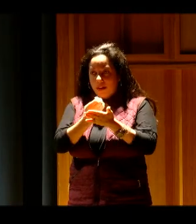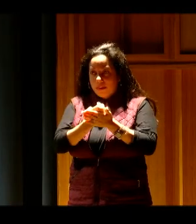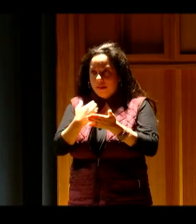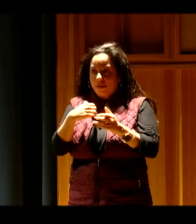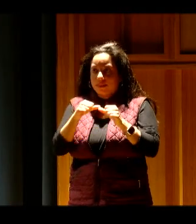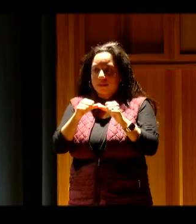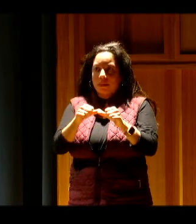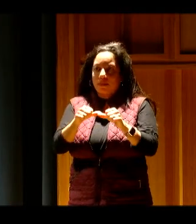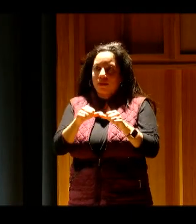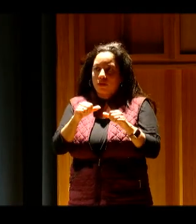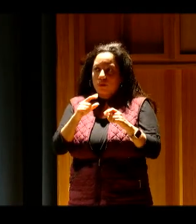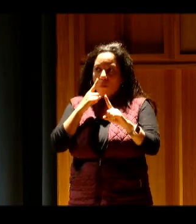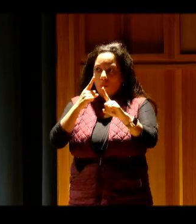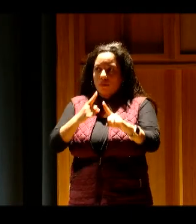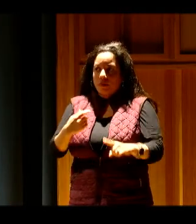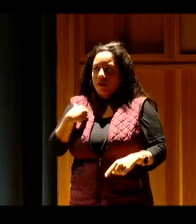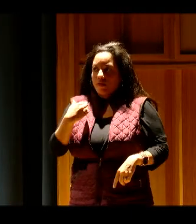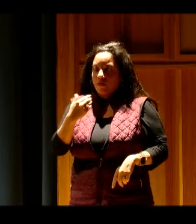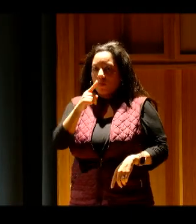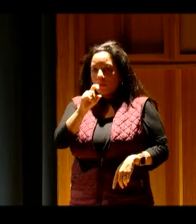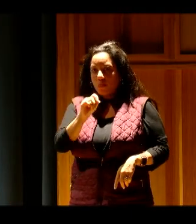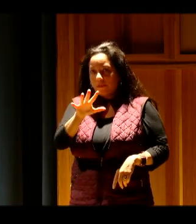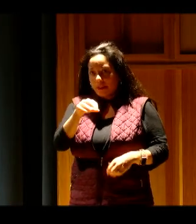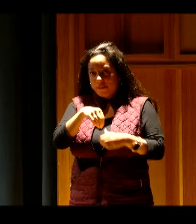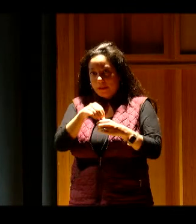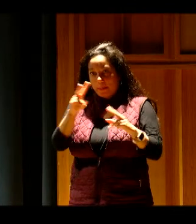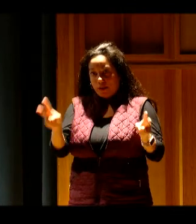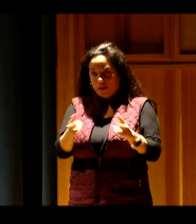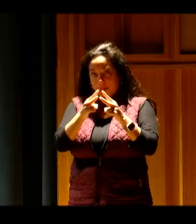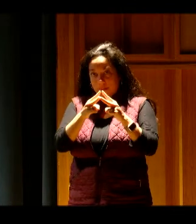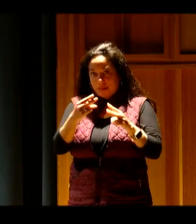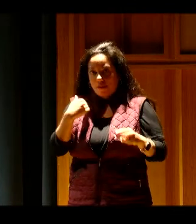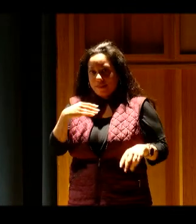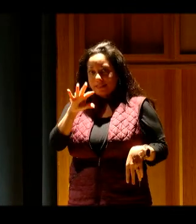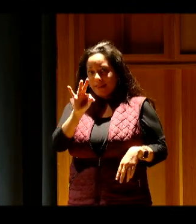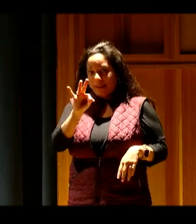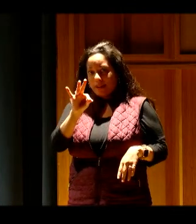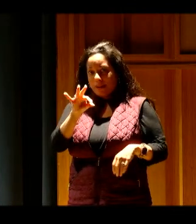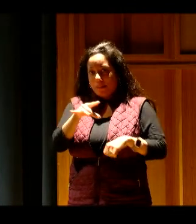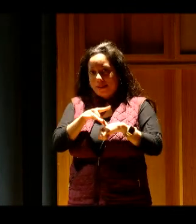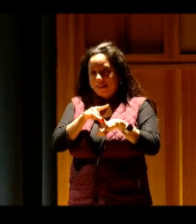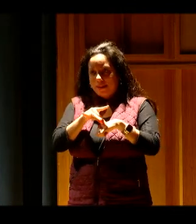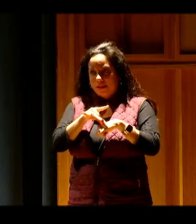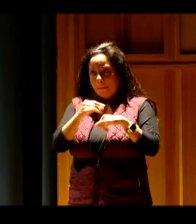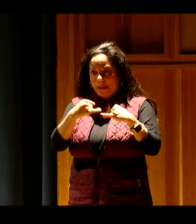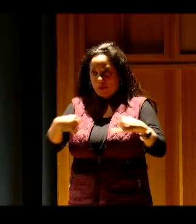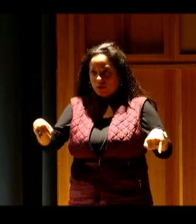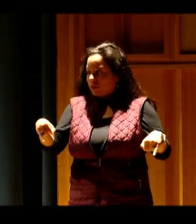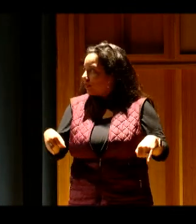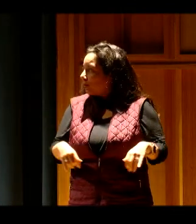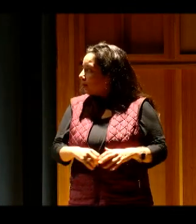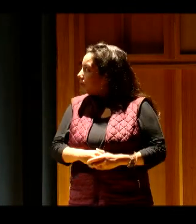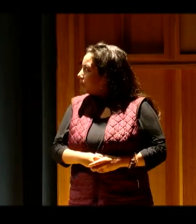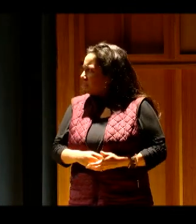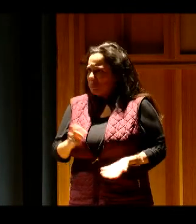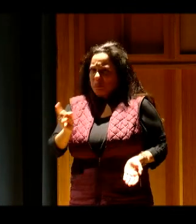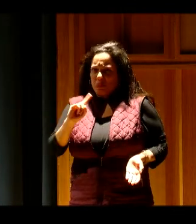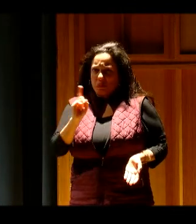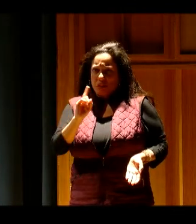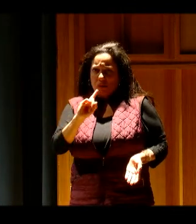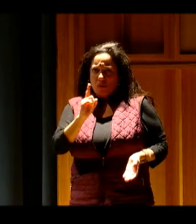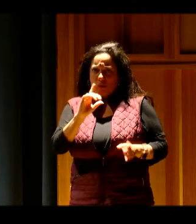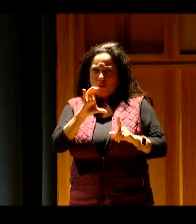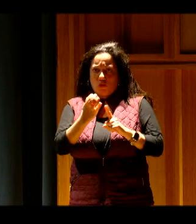We have 1.5 in Paris and we have the 9 planetary boundaries where on earth is culturing that, we need to take that space.